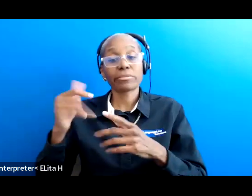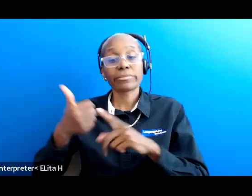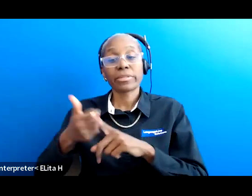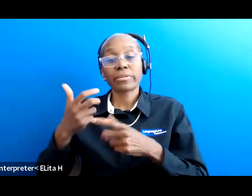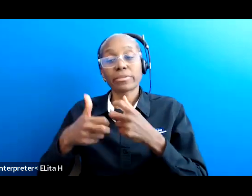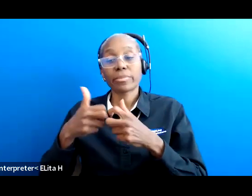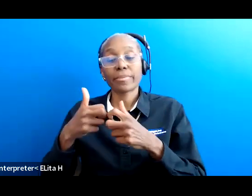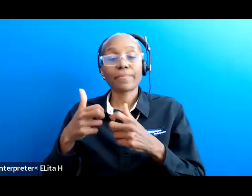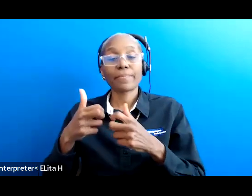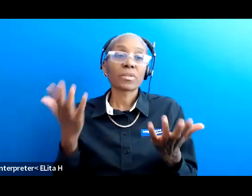That probably is.